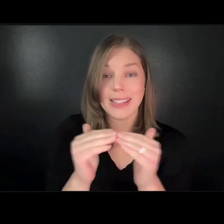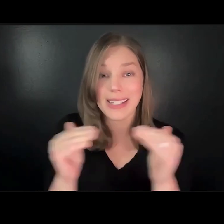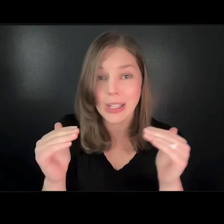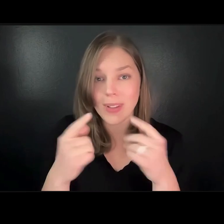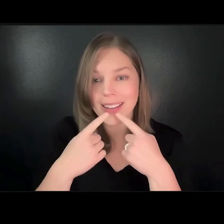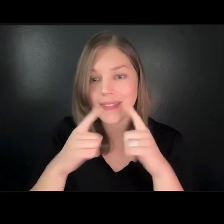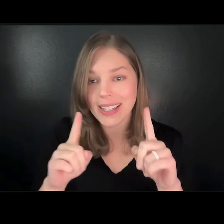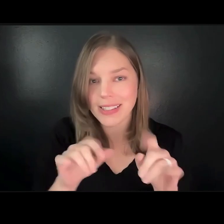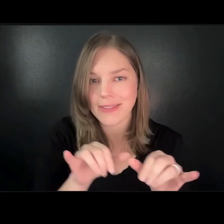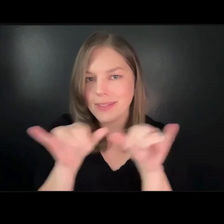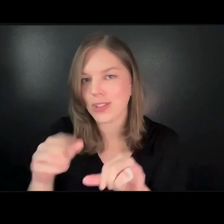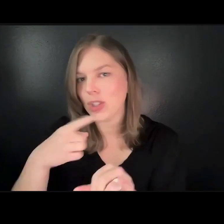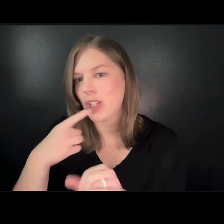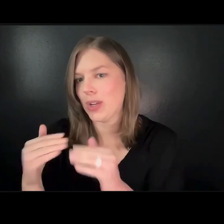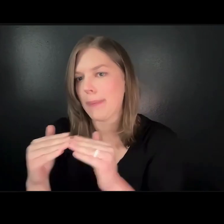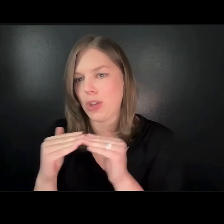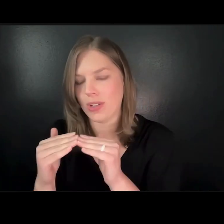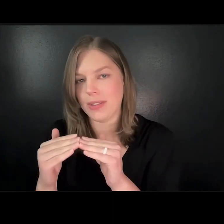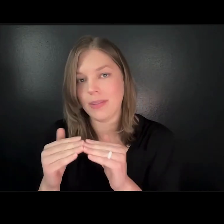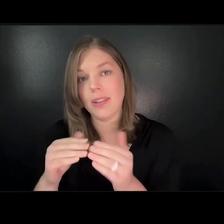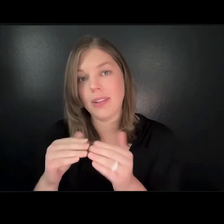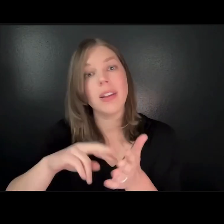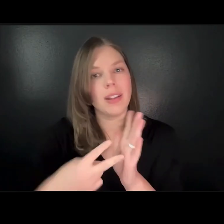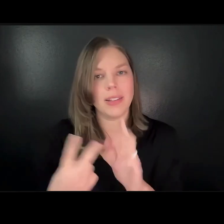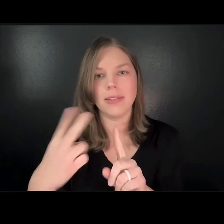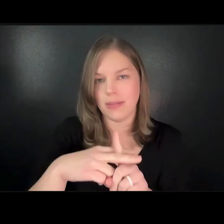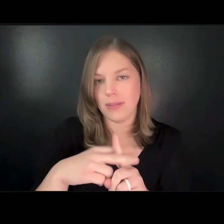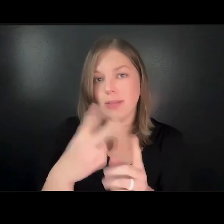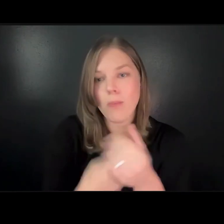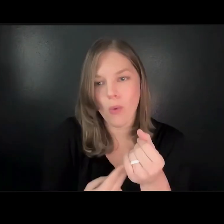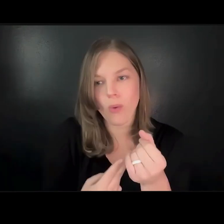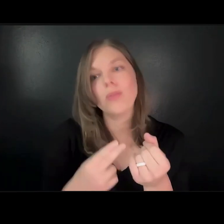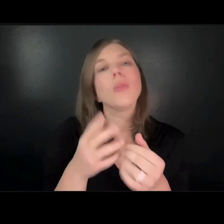Now, that means it is equally effective as what is provided to their hearing peers,